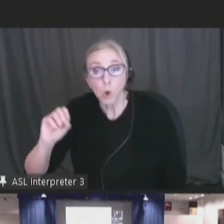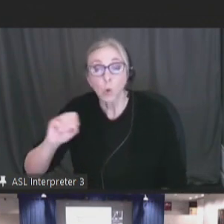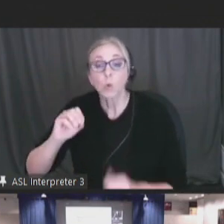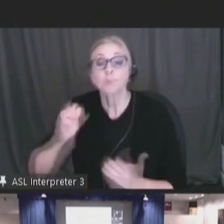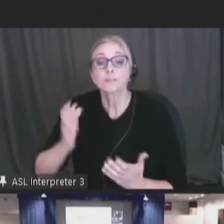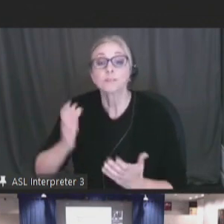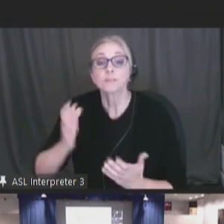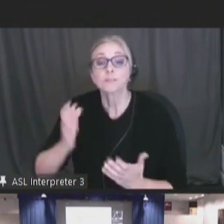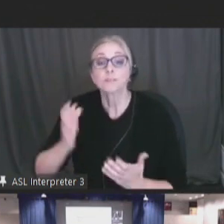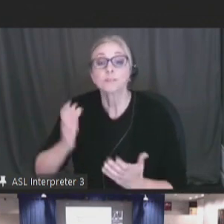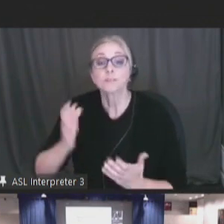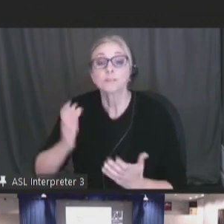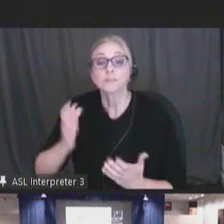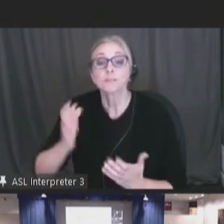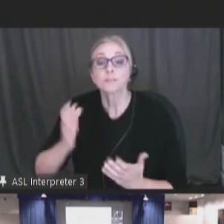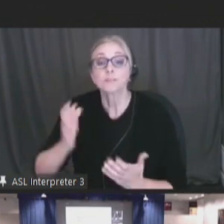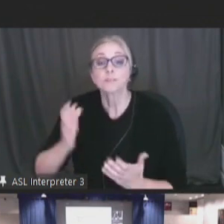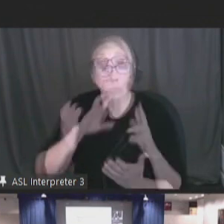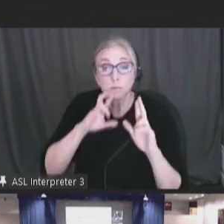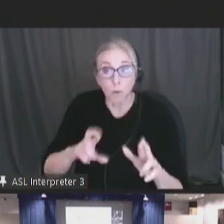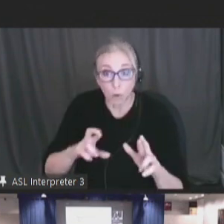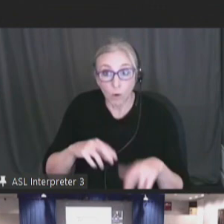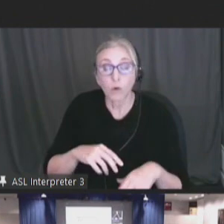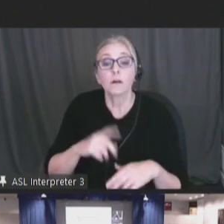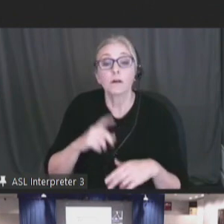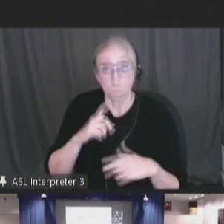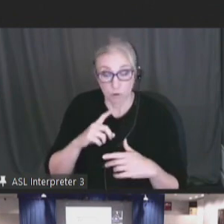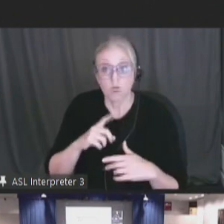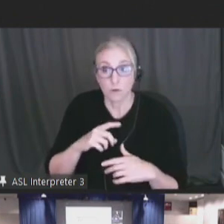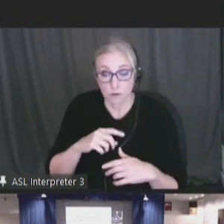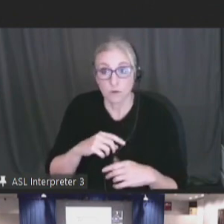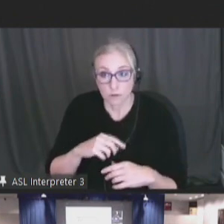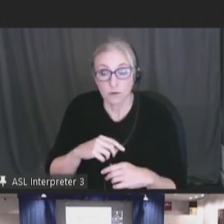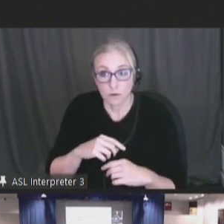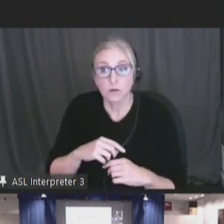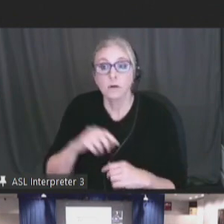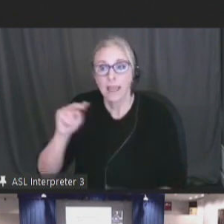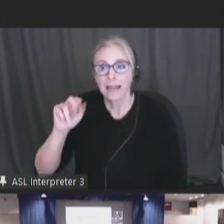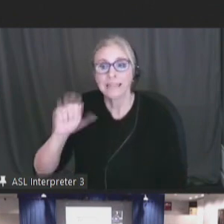from the report to the committee. And a couple of highlights of the report is,